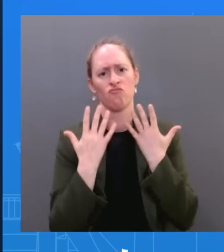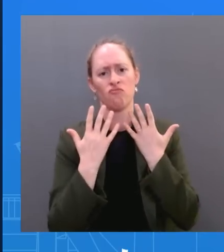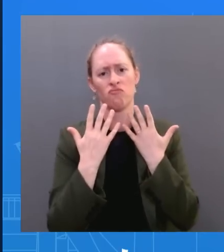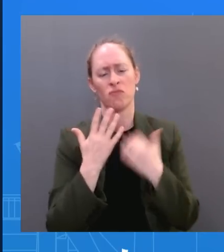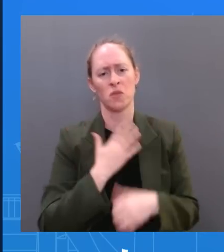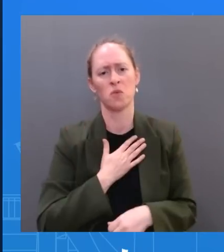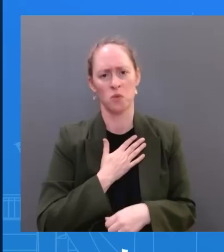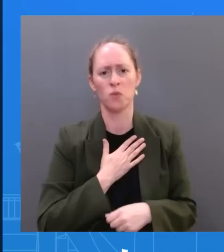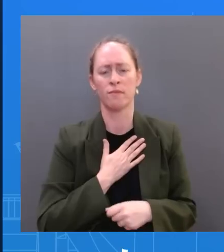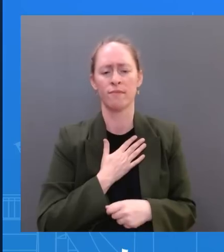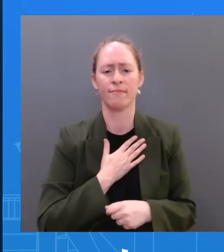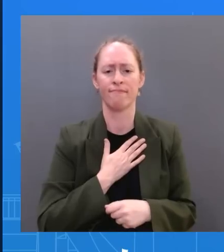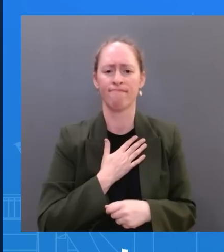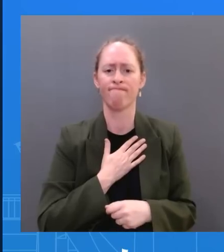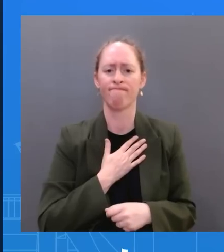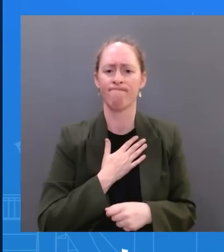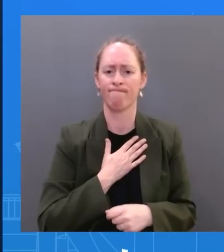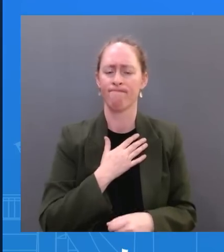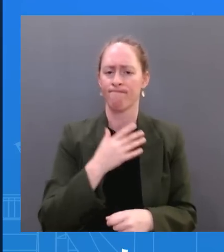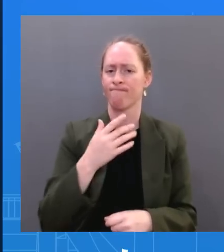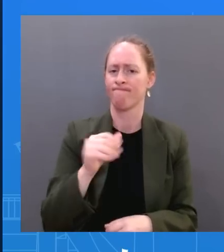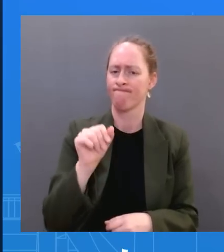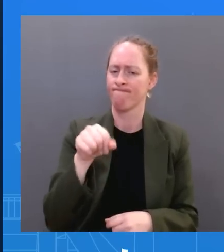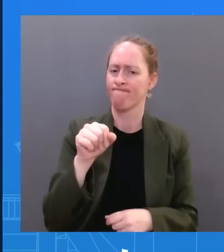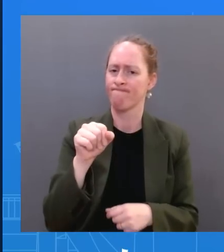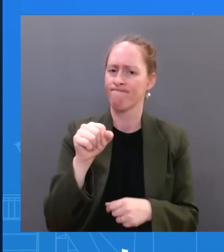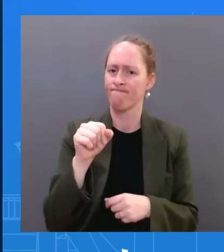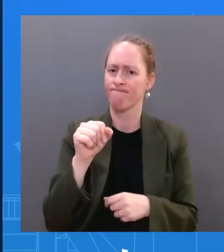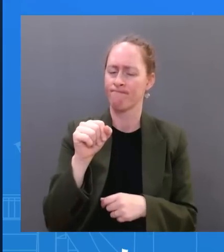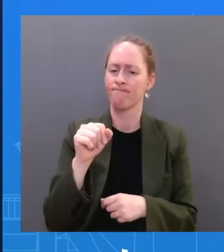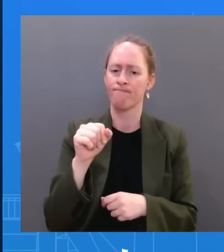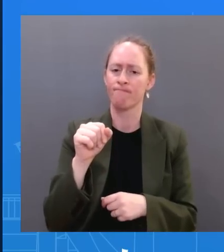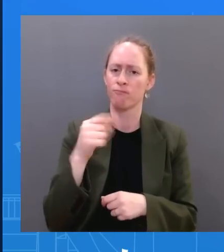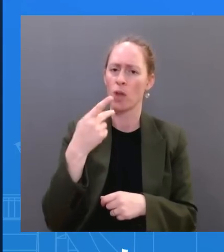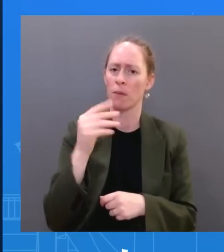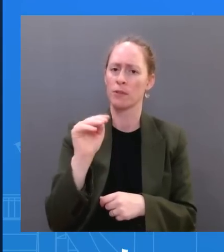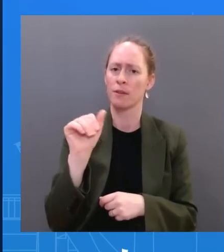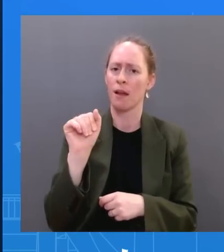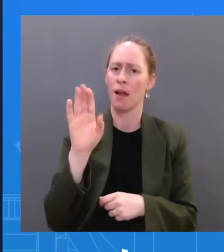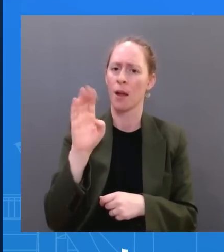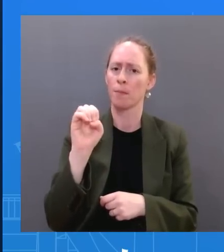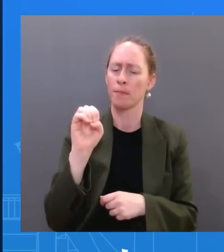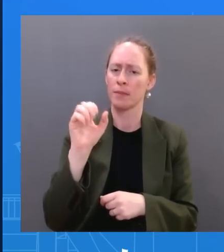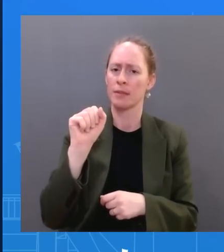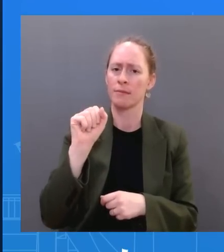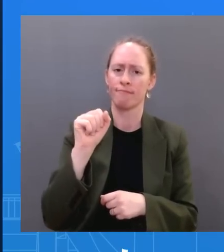to former Prime Minister Abe's family. And for him, that came from the heart.